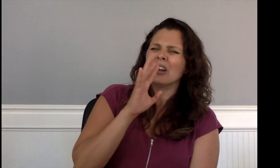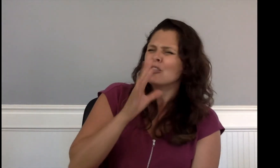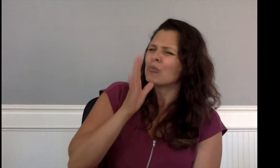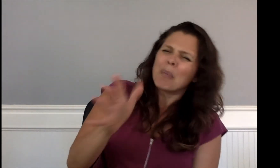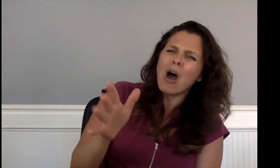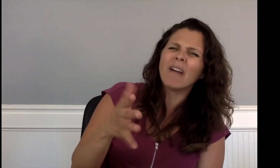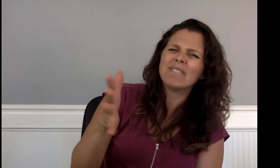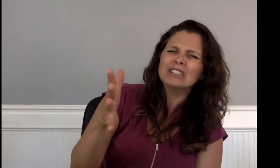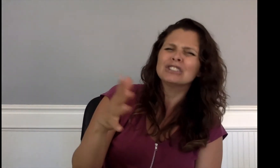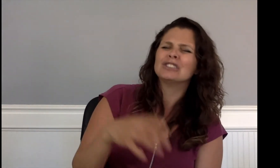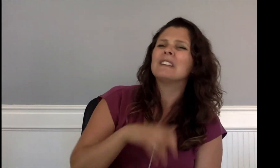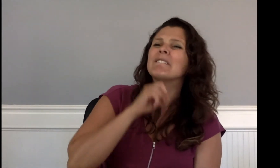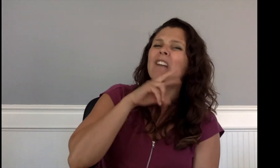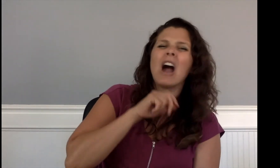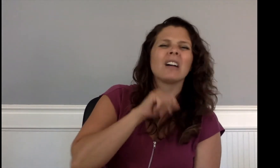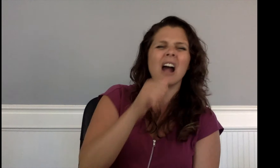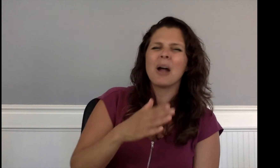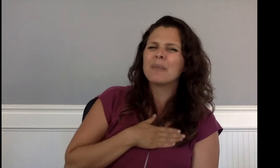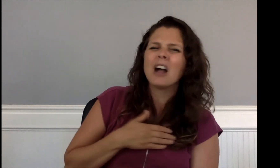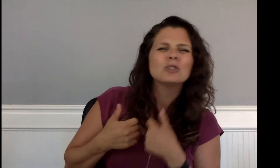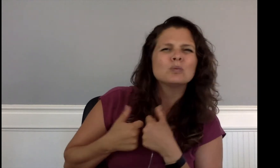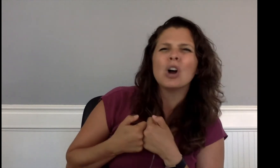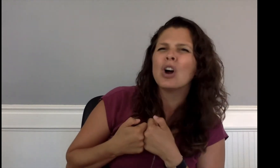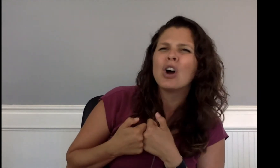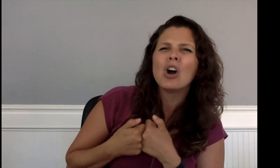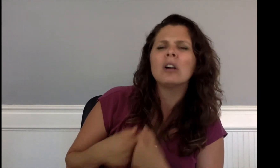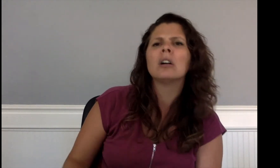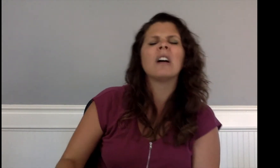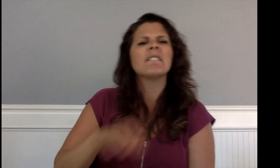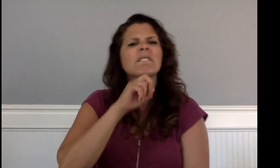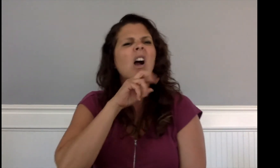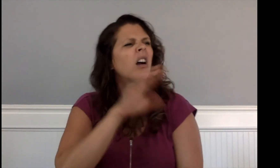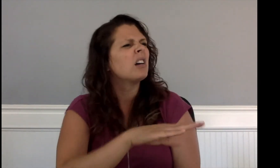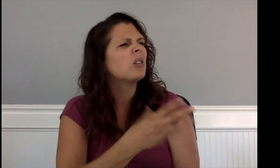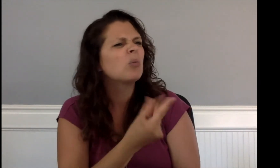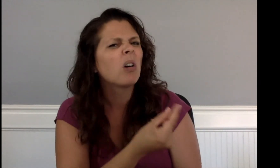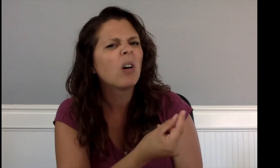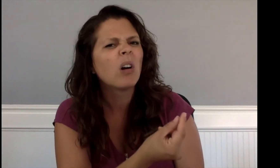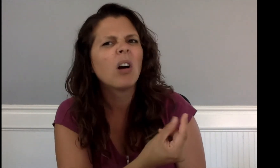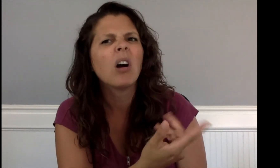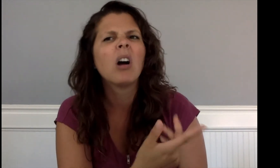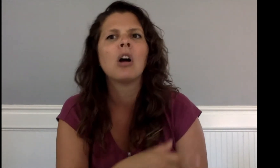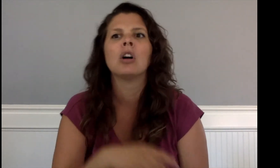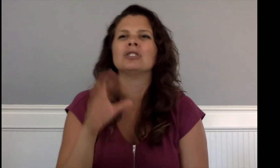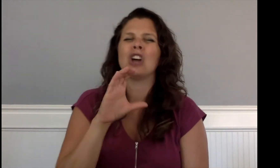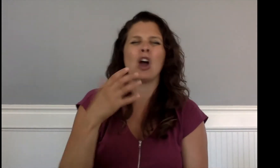"Grandma! Frog is not my sweetheart!" "What?" Frog signed.